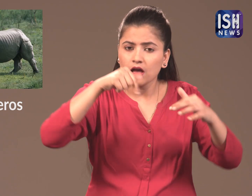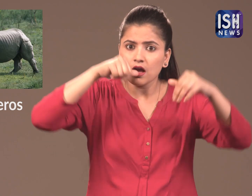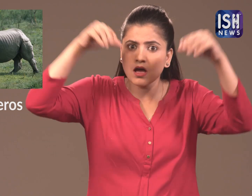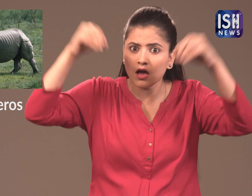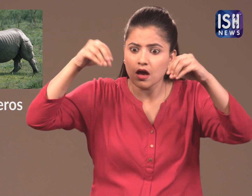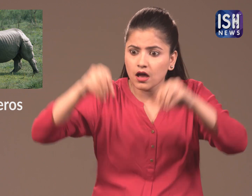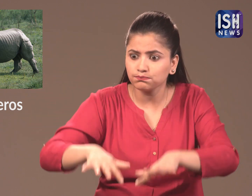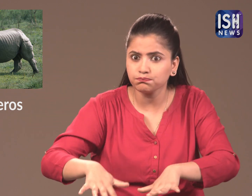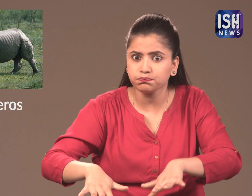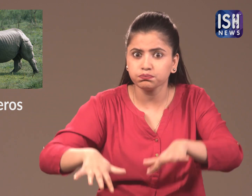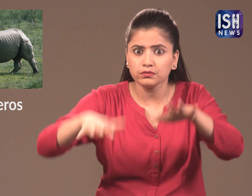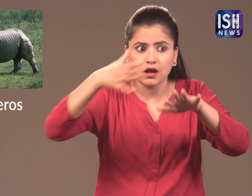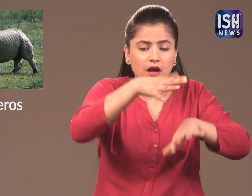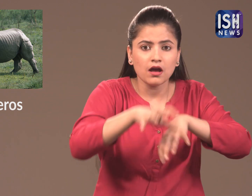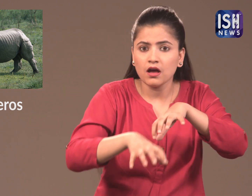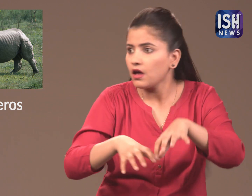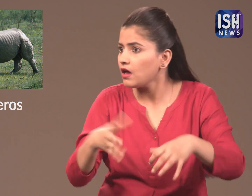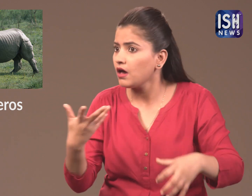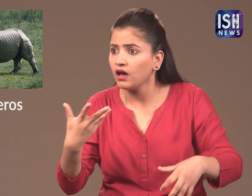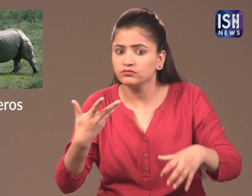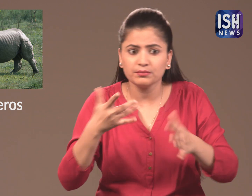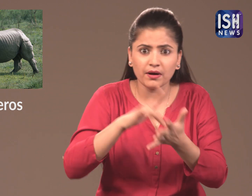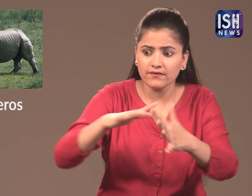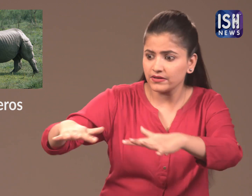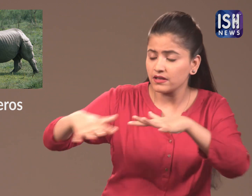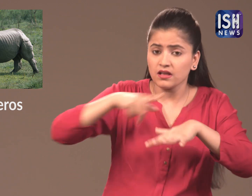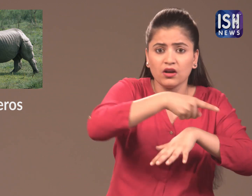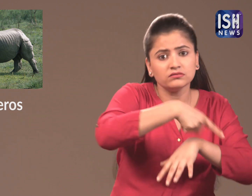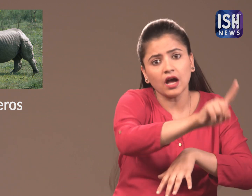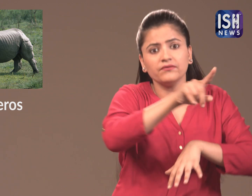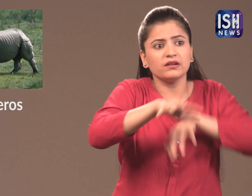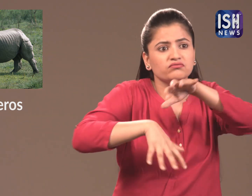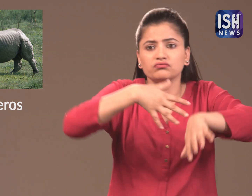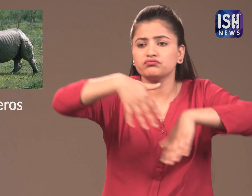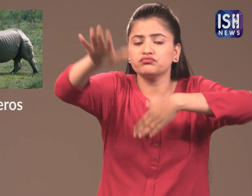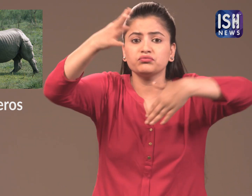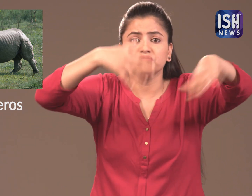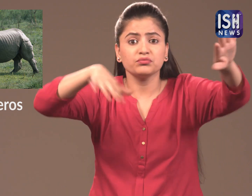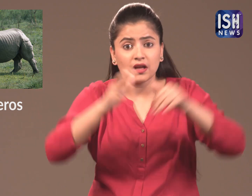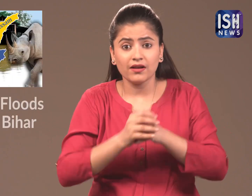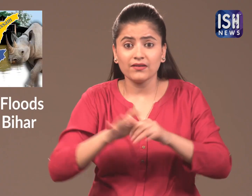Due to the floods the Rhinos have moved to find shelter.